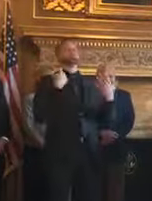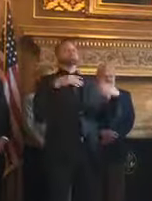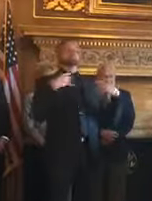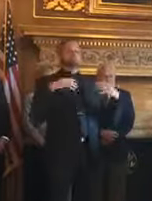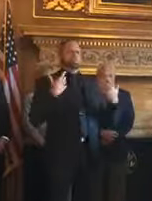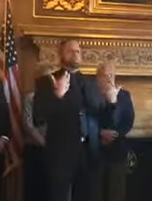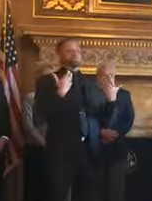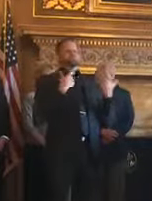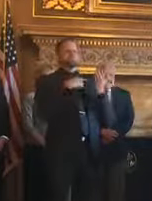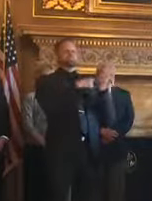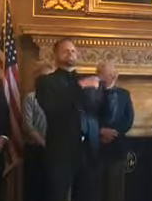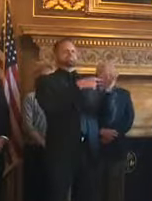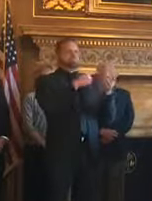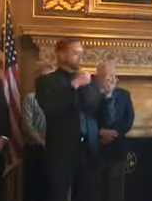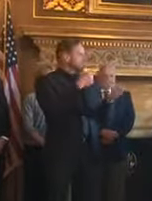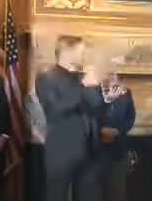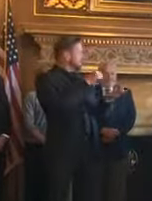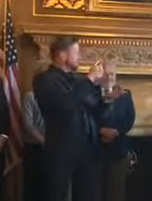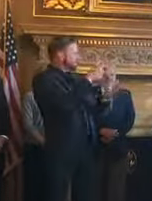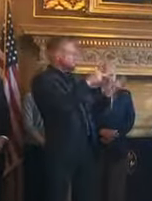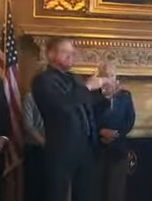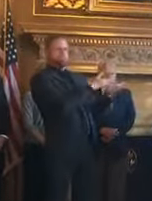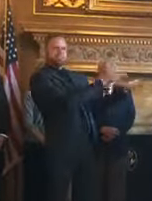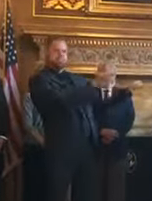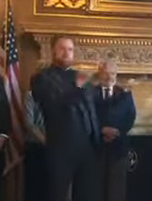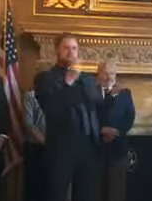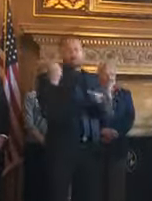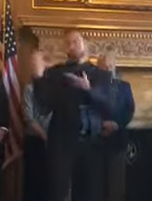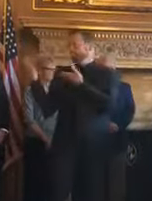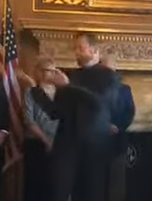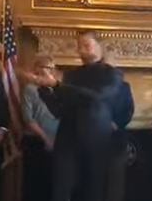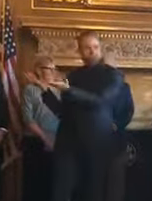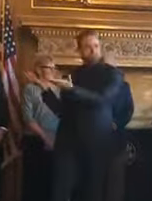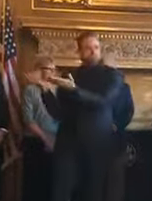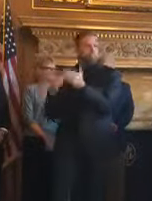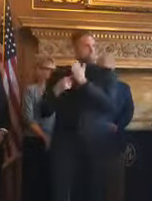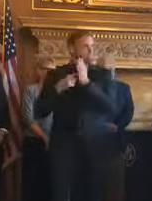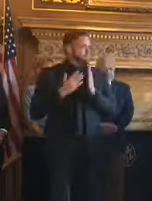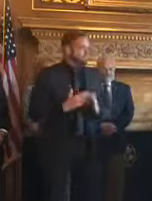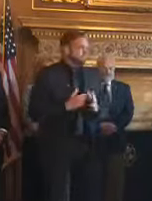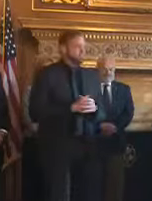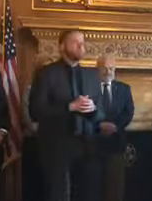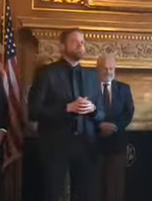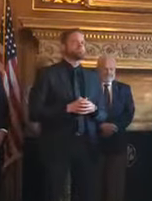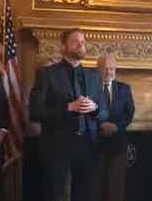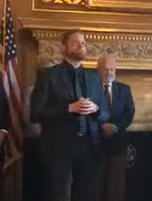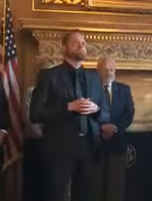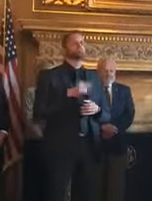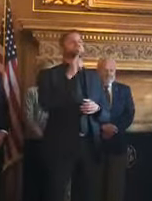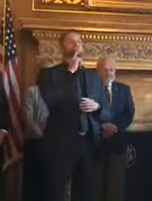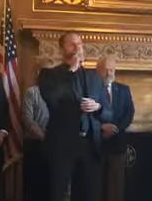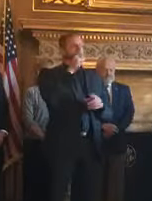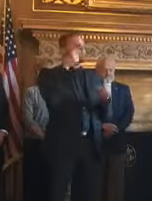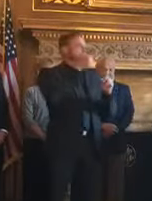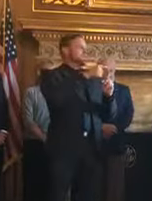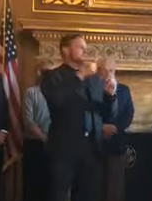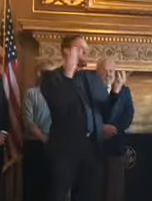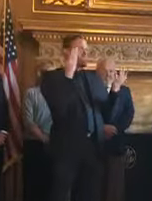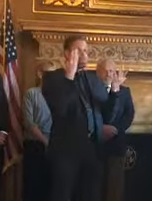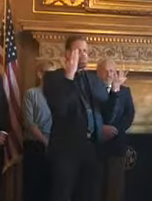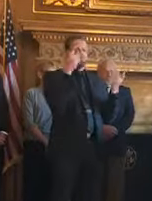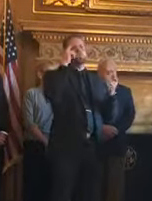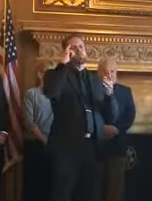This is about a really important bill for deaf licensing and interpreting in Wisconsin,